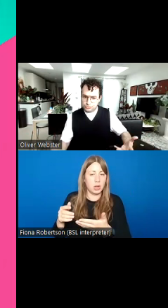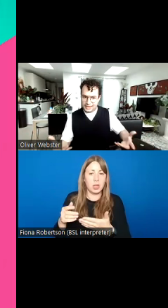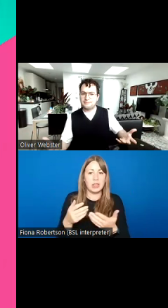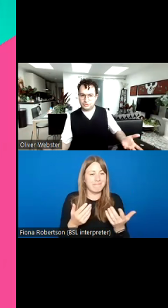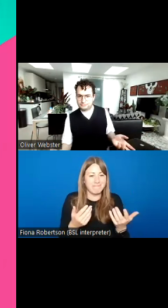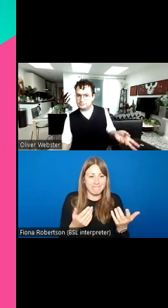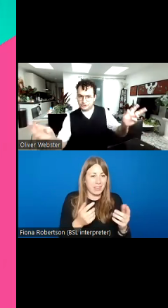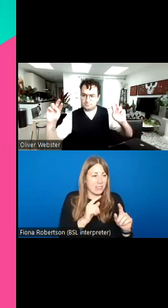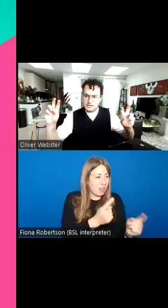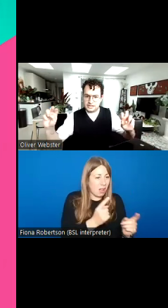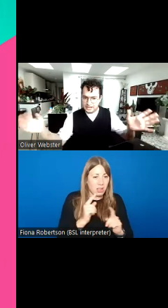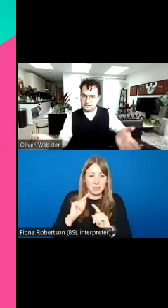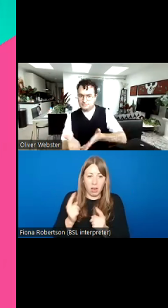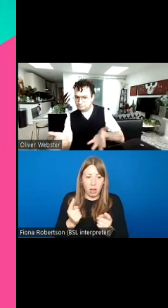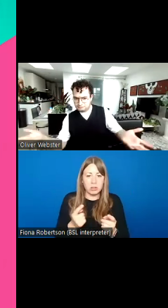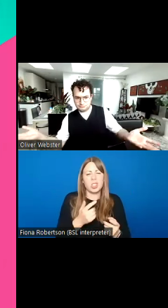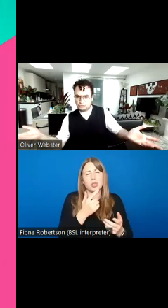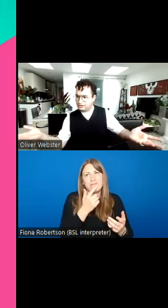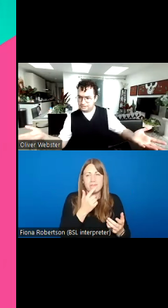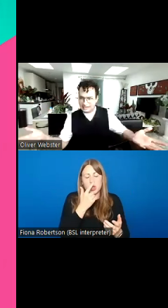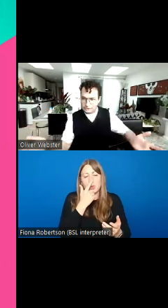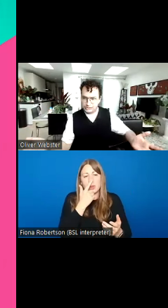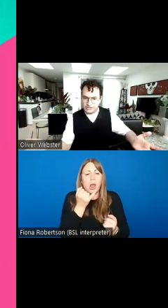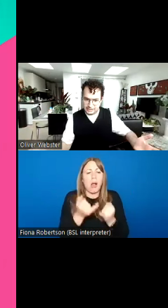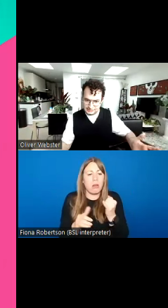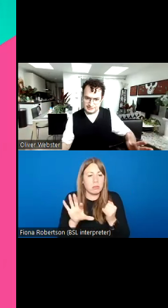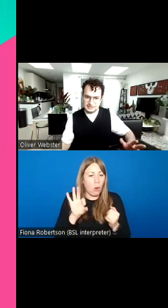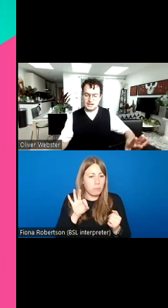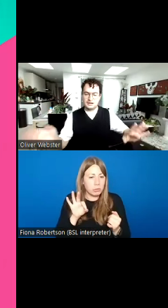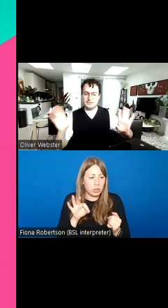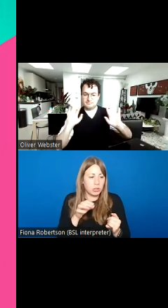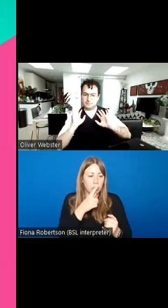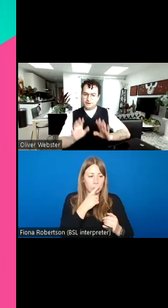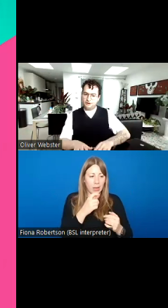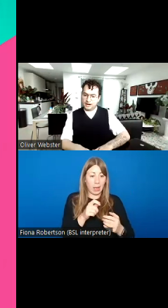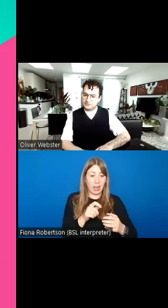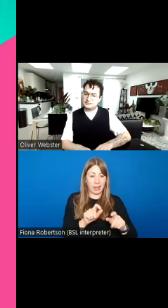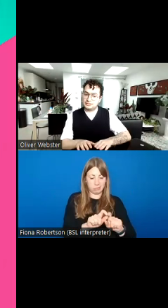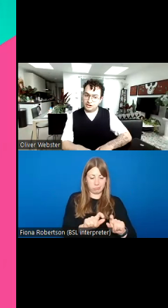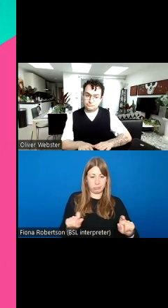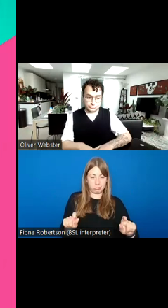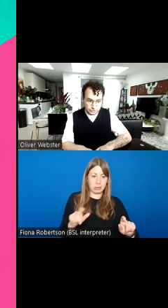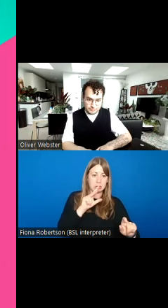you can put speaking in whatever language it is. Bear in mind, this is a last resort,